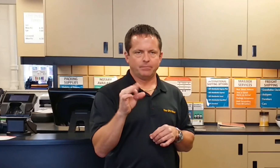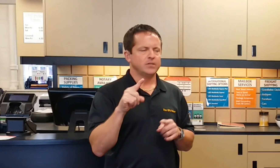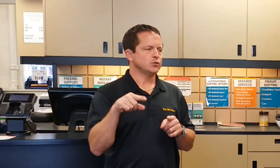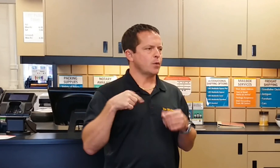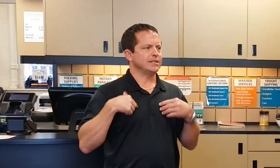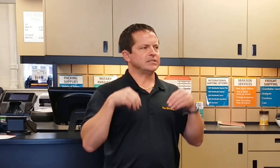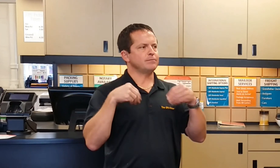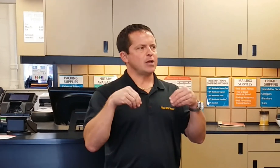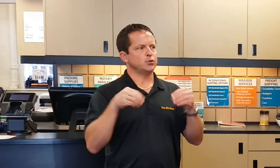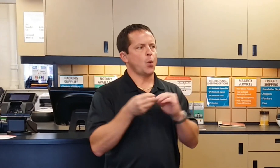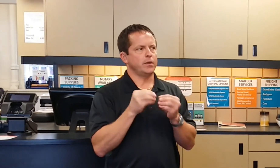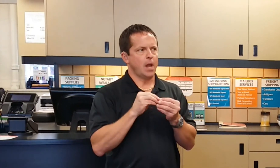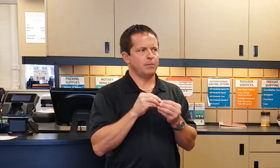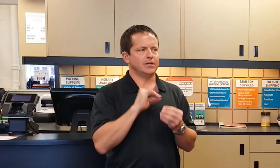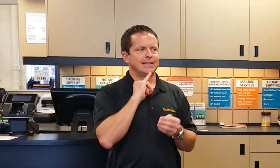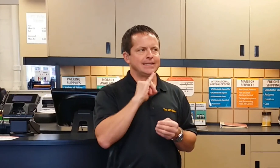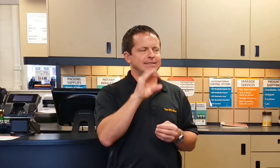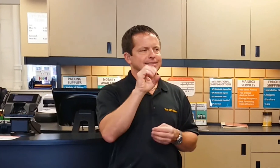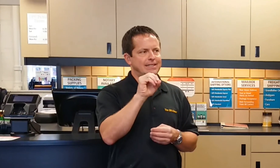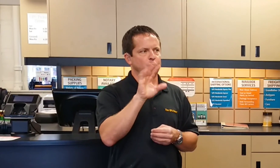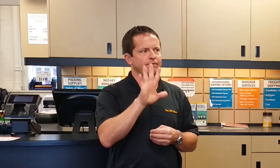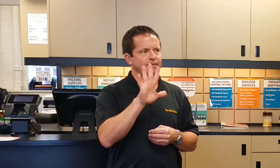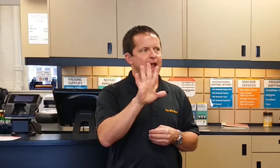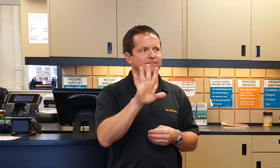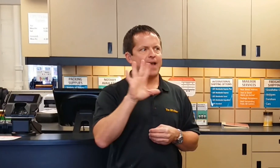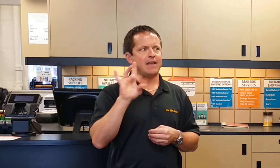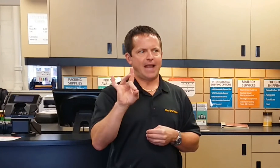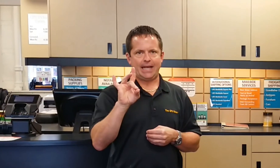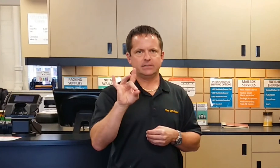Our store number 0558,